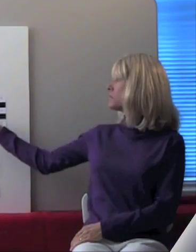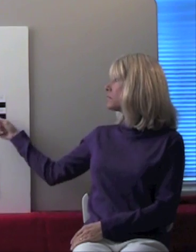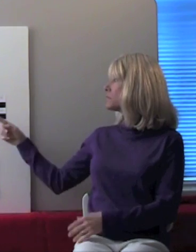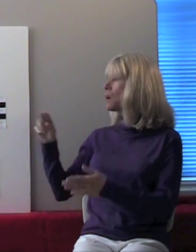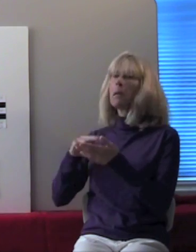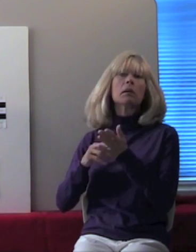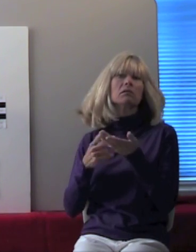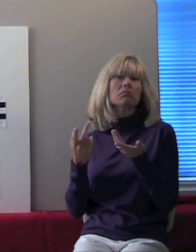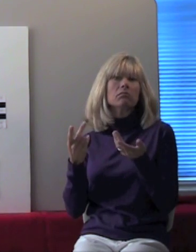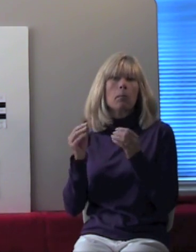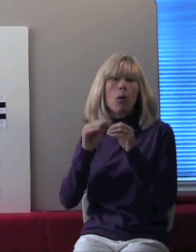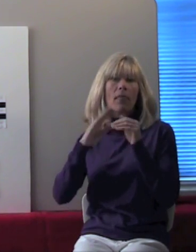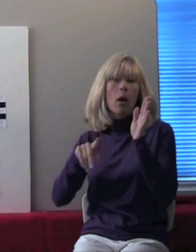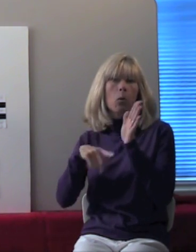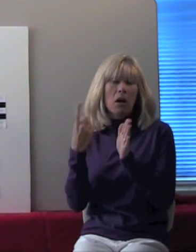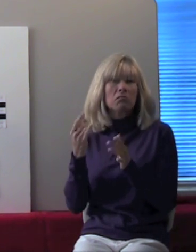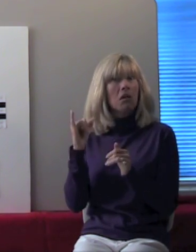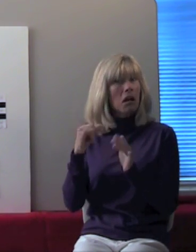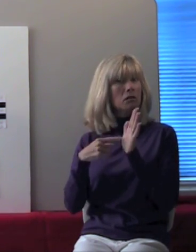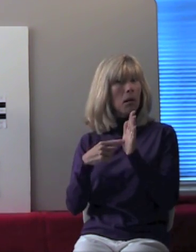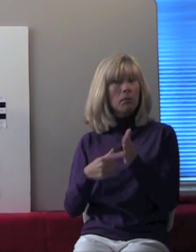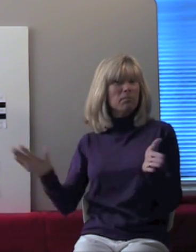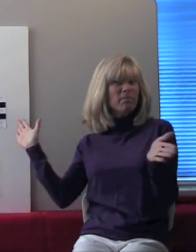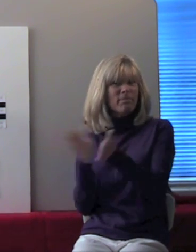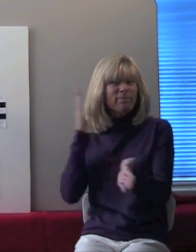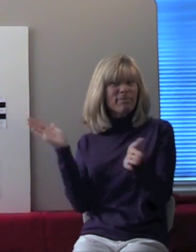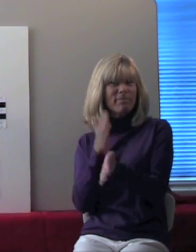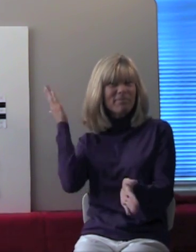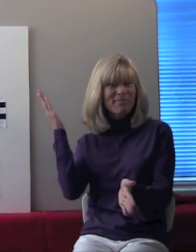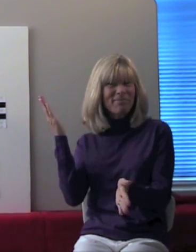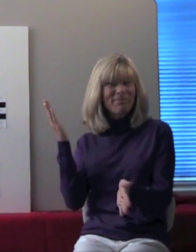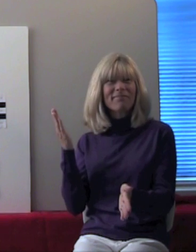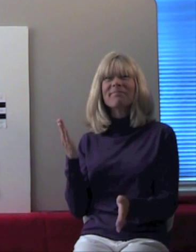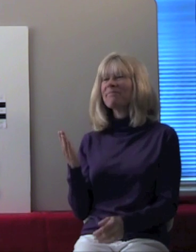This is for strikes repeated more than once like giving a spanking.